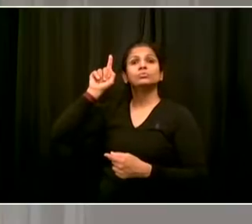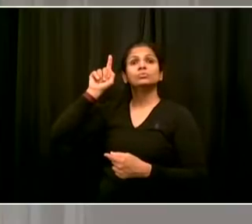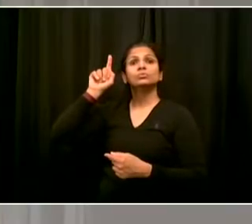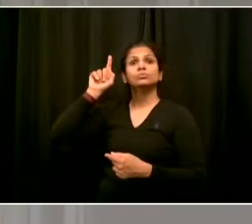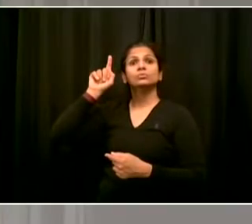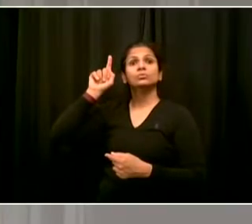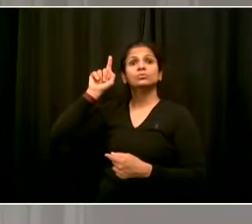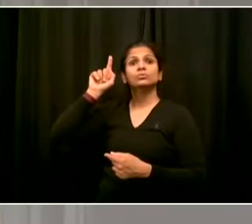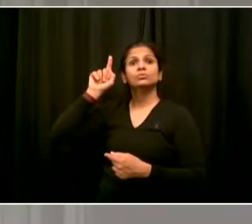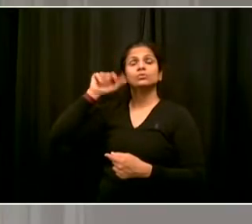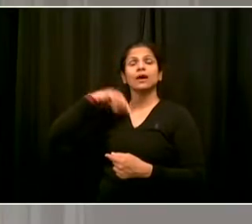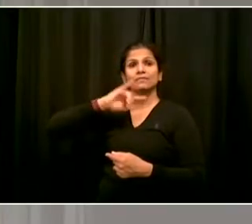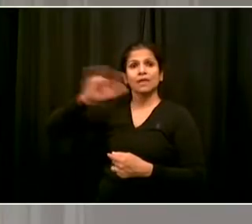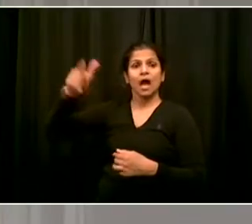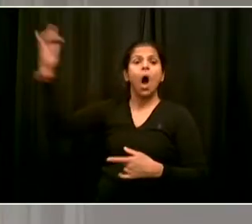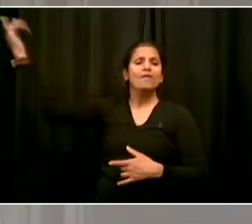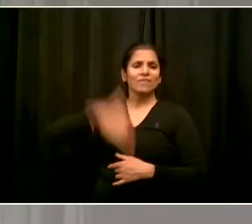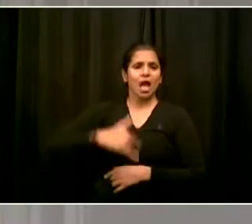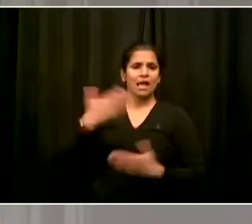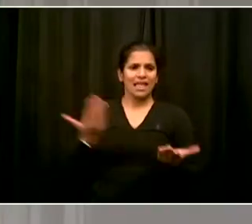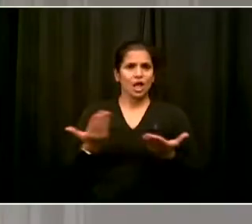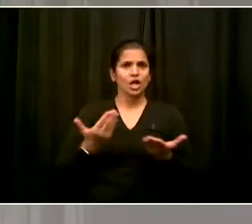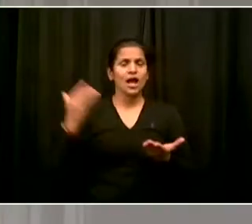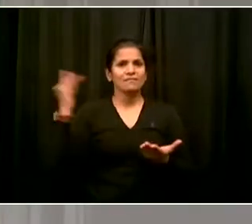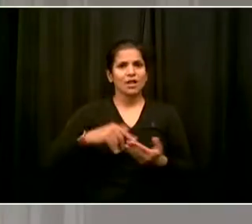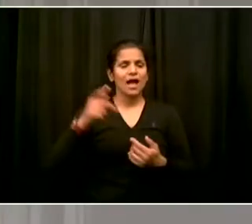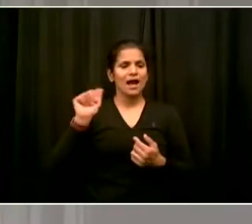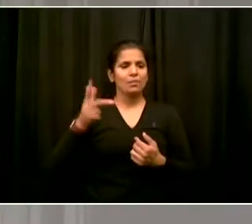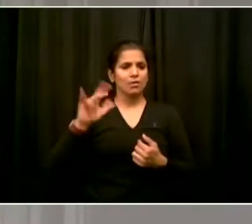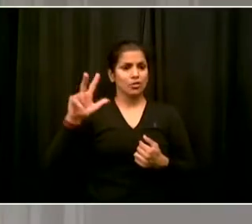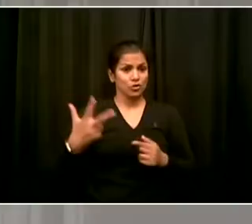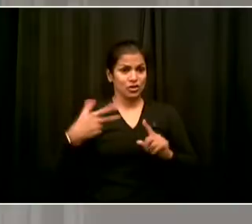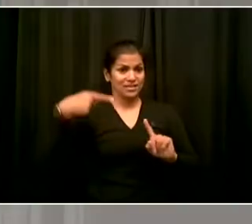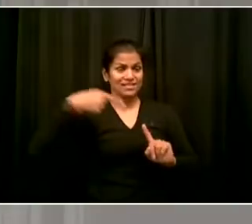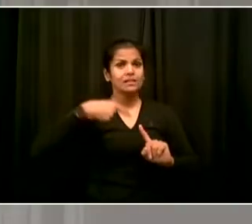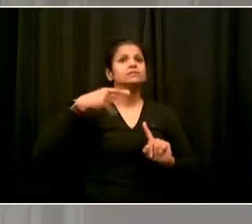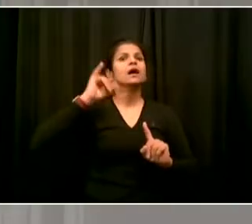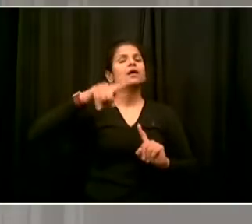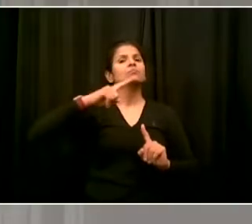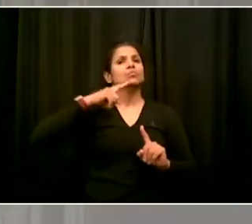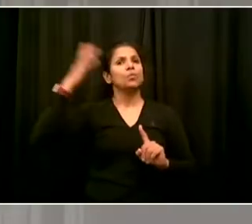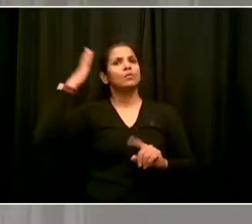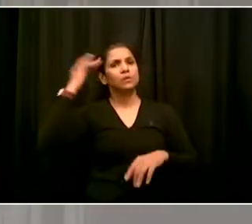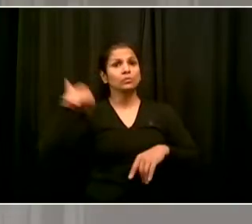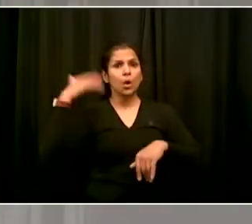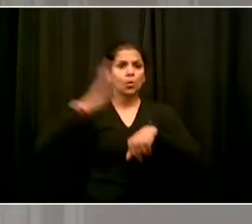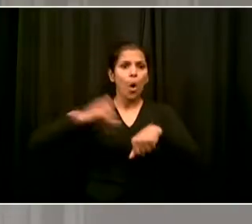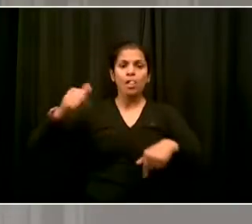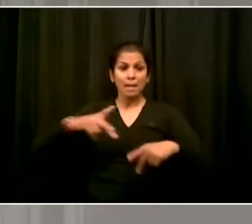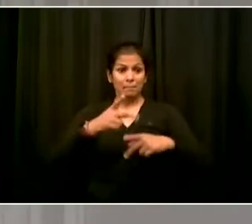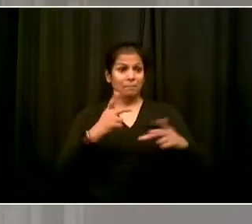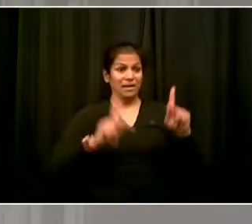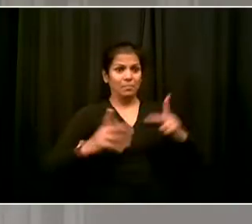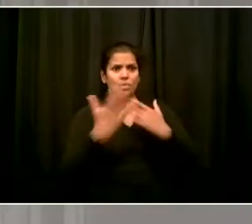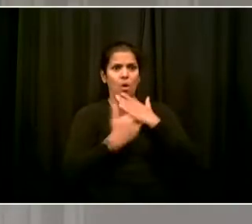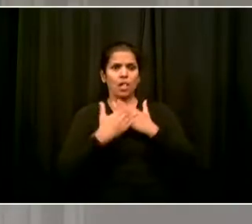MR. MAYOR.